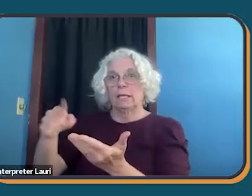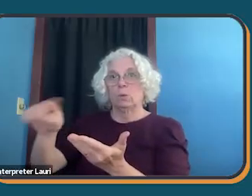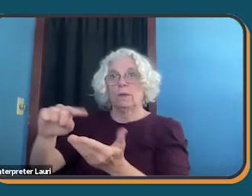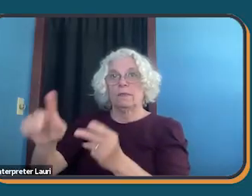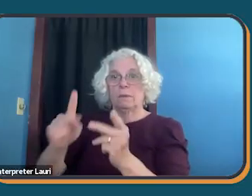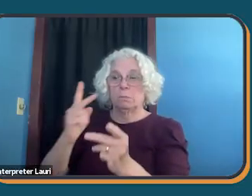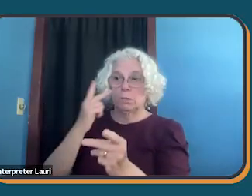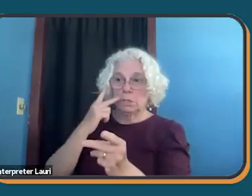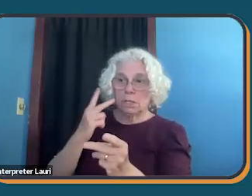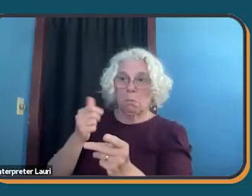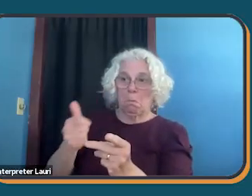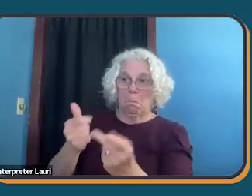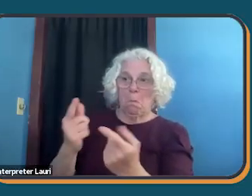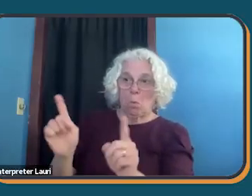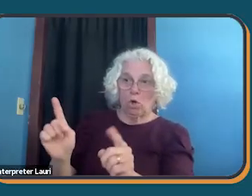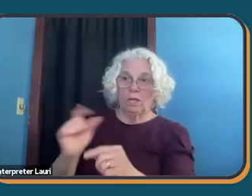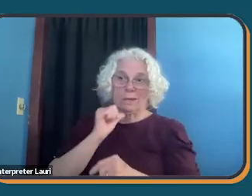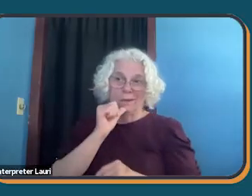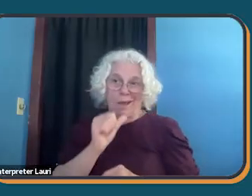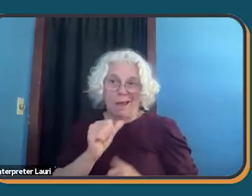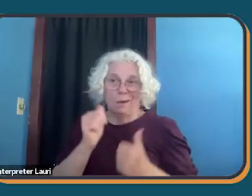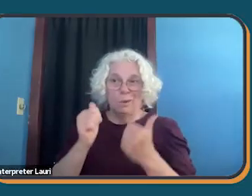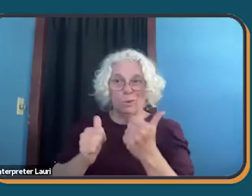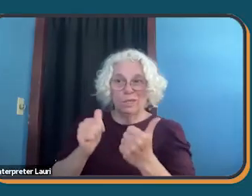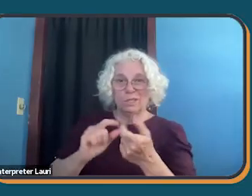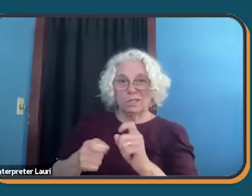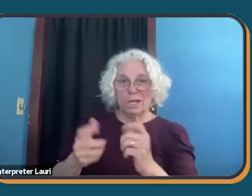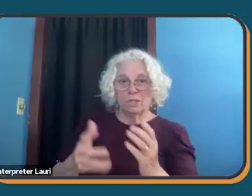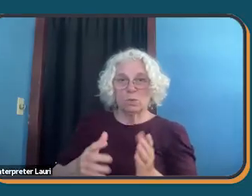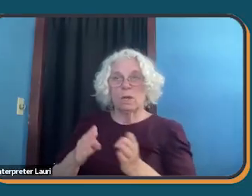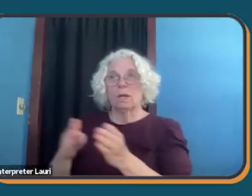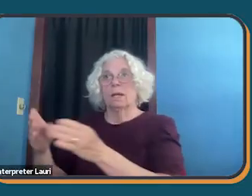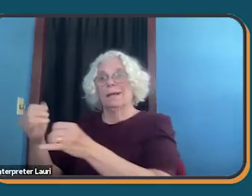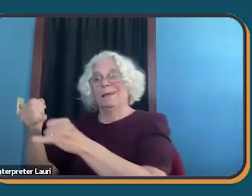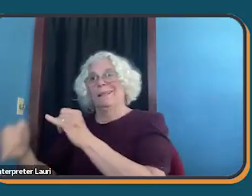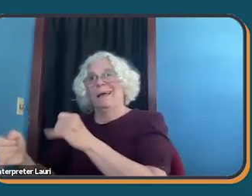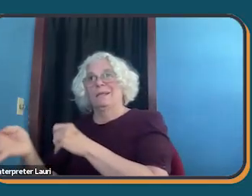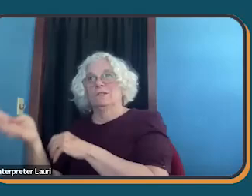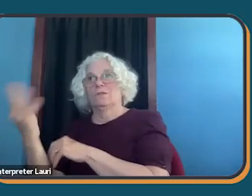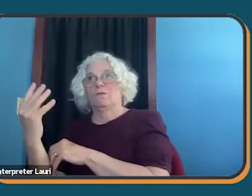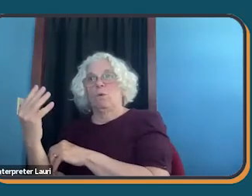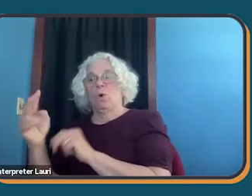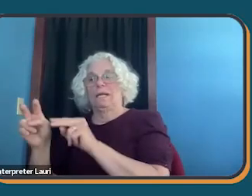so you can figure out what's working and what's not and adjust accordingly. Phase 4 is monitoring.